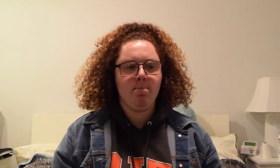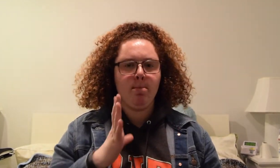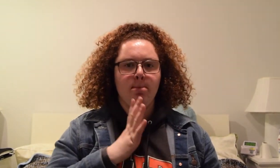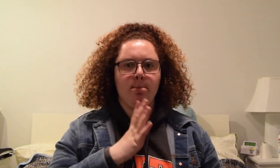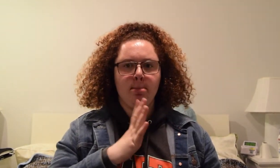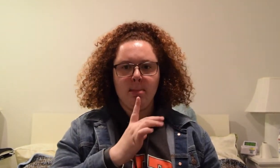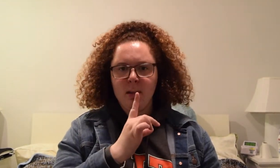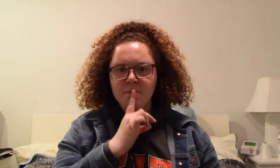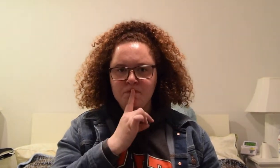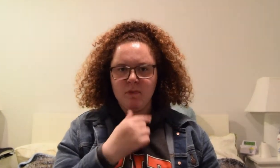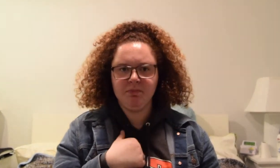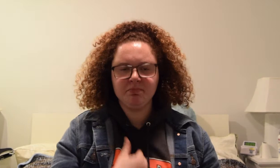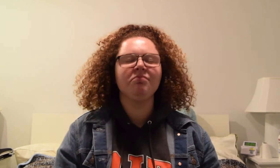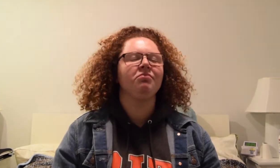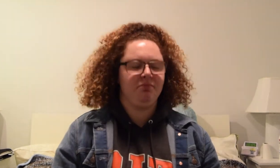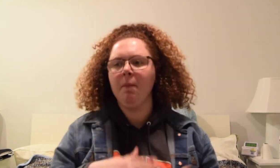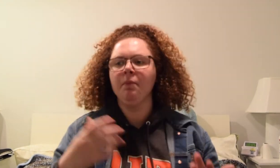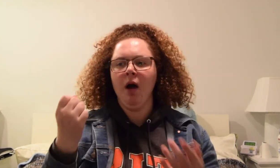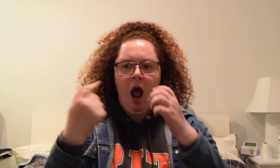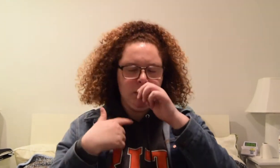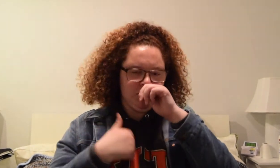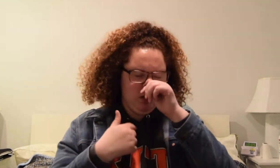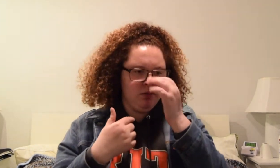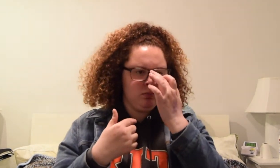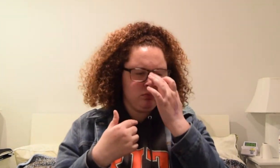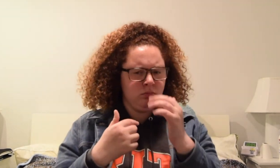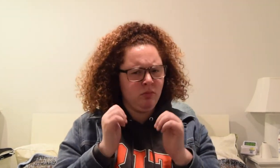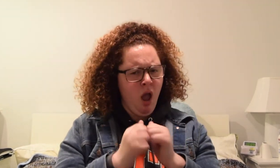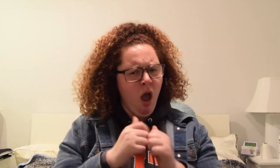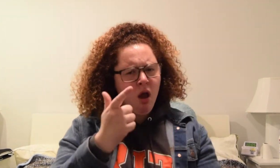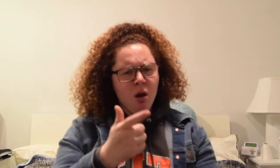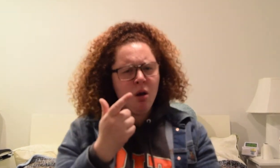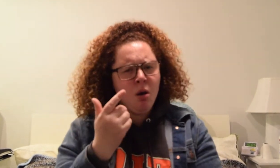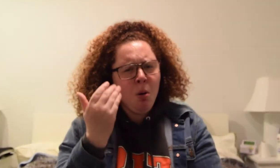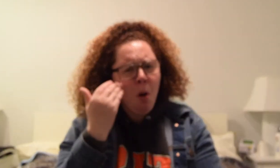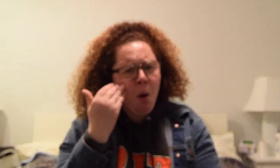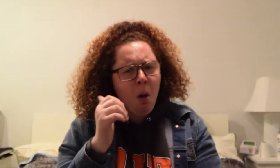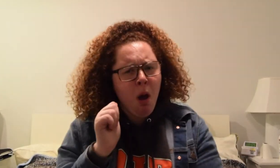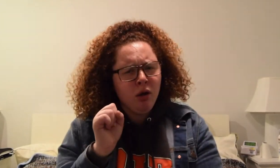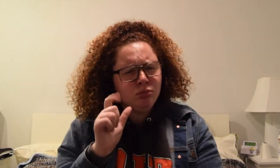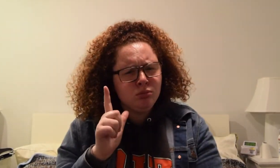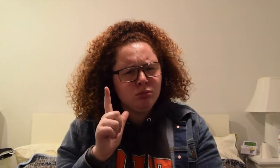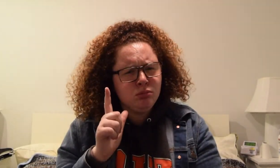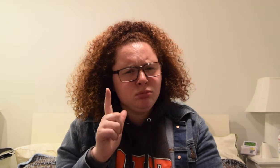It was offensive but I pushed it away Some asked me how do I know ASL?